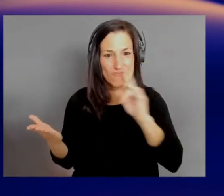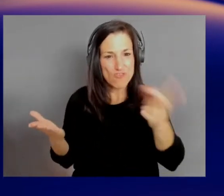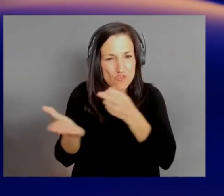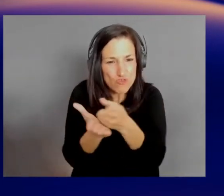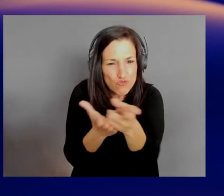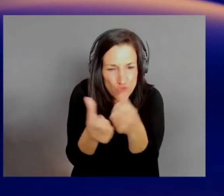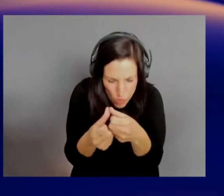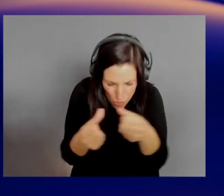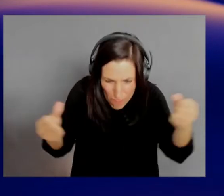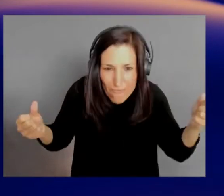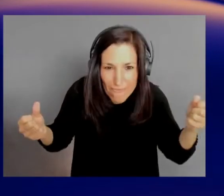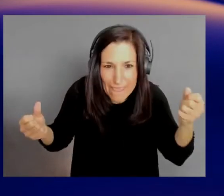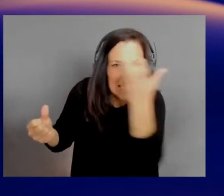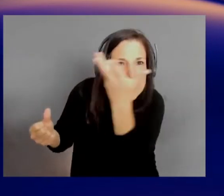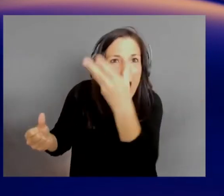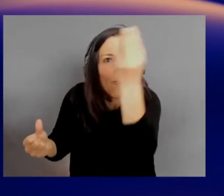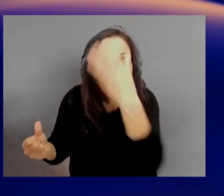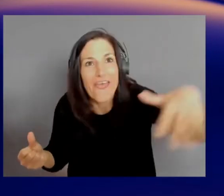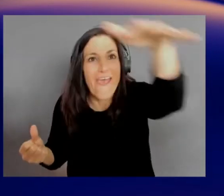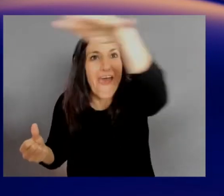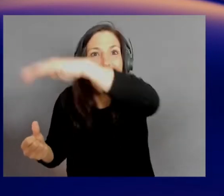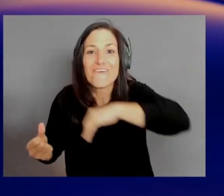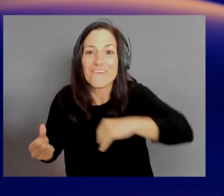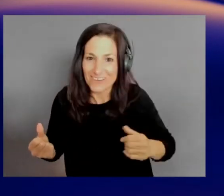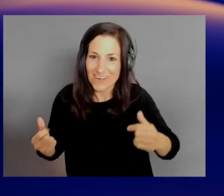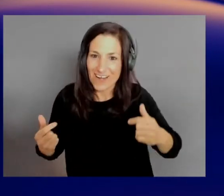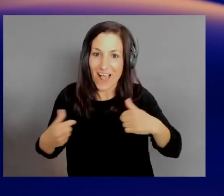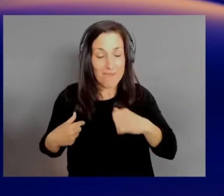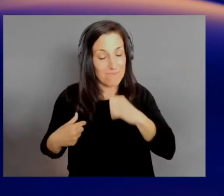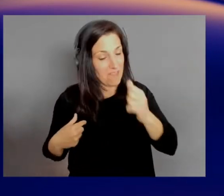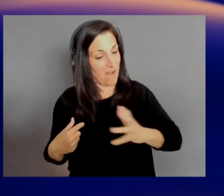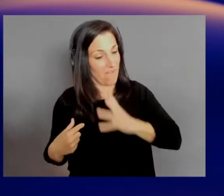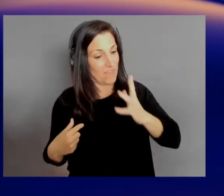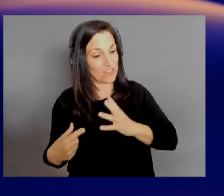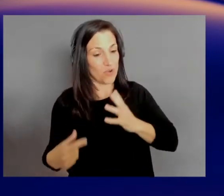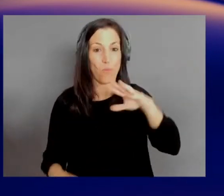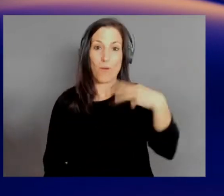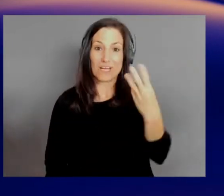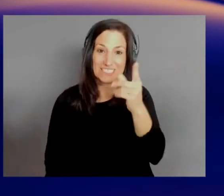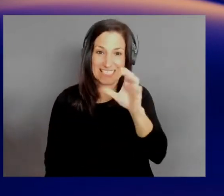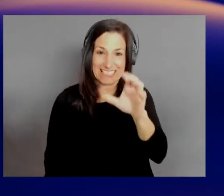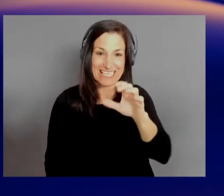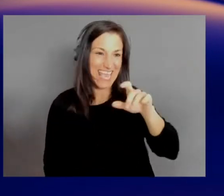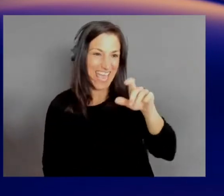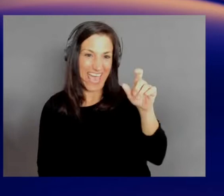I am the unofficial Washington, DC X Files tour guide, and Solution Architect here at AWS.